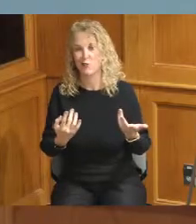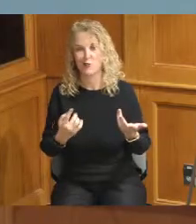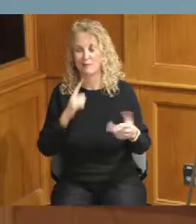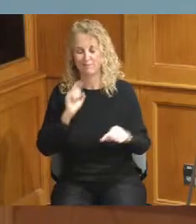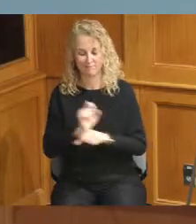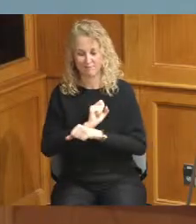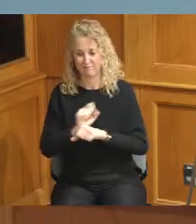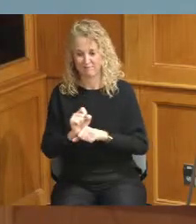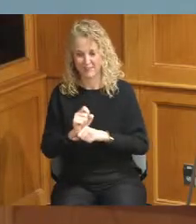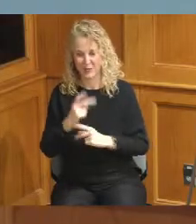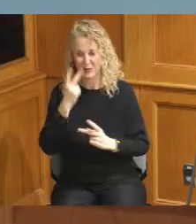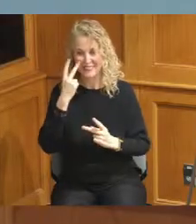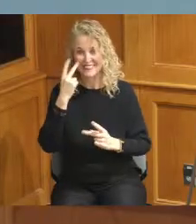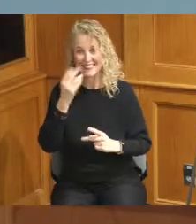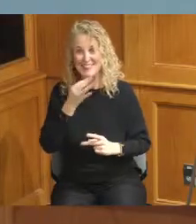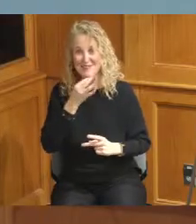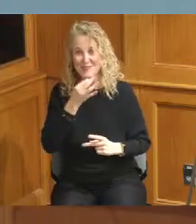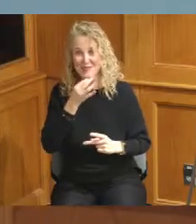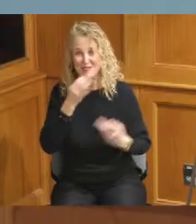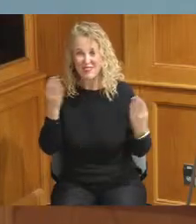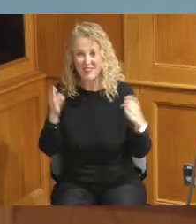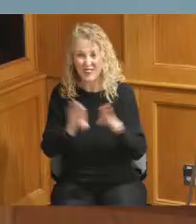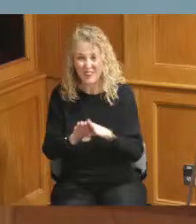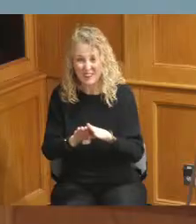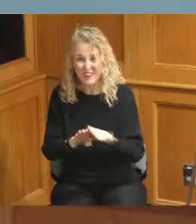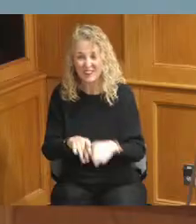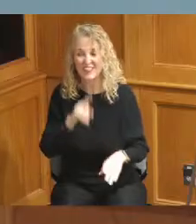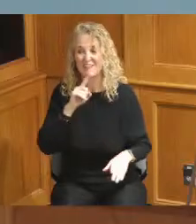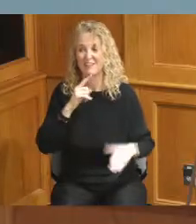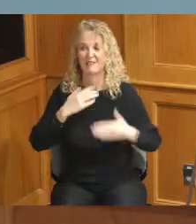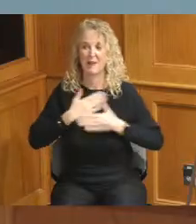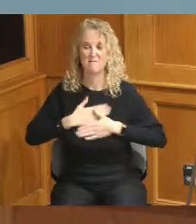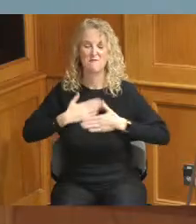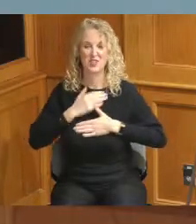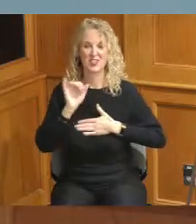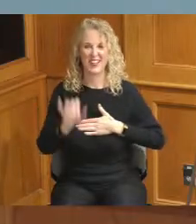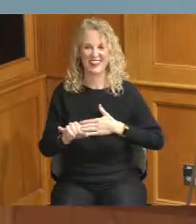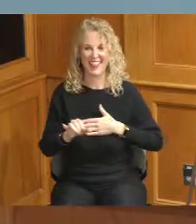coming together it's very exciting and very much appreciate it and we'll keep you posted as things